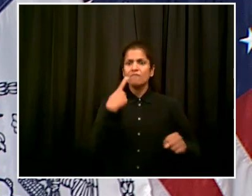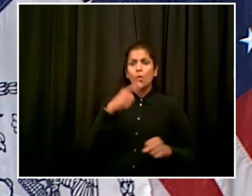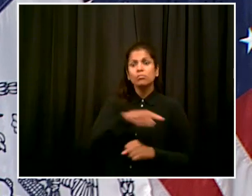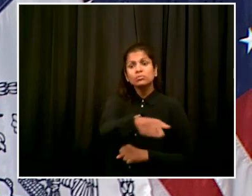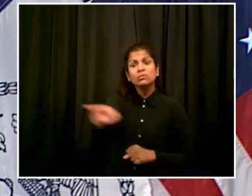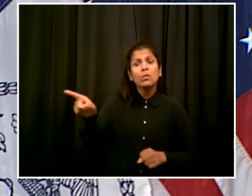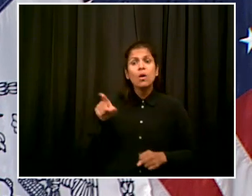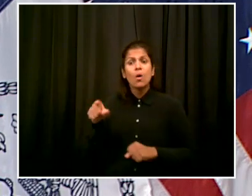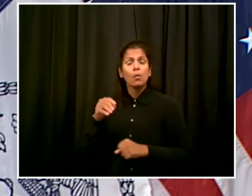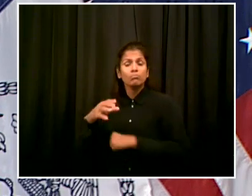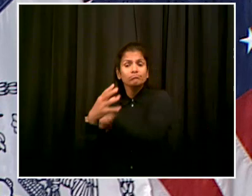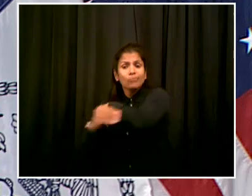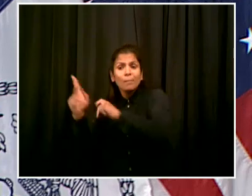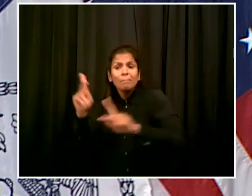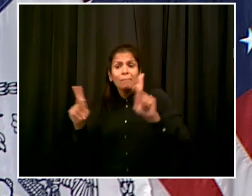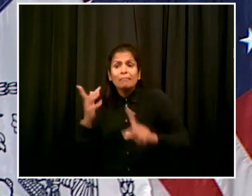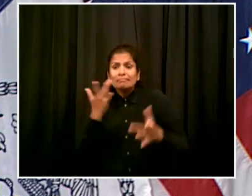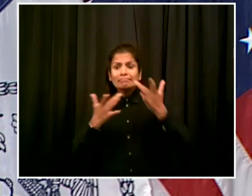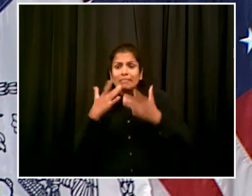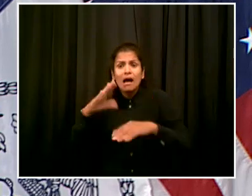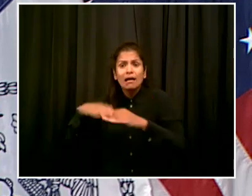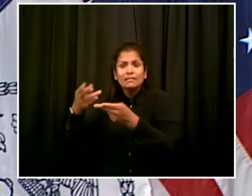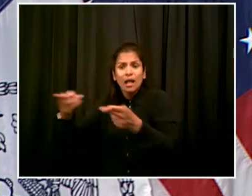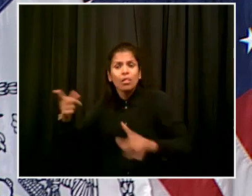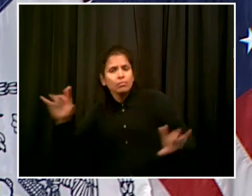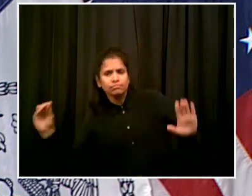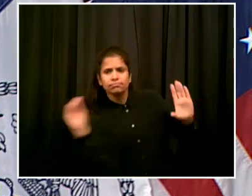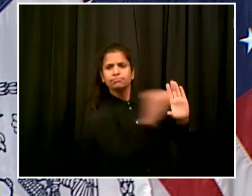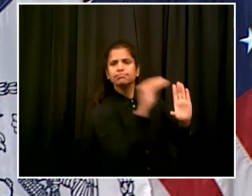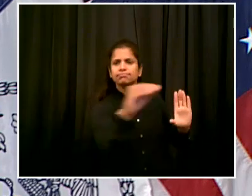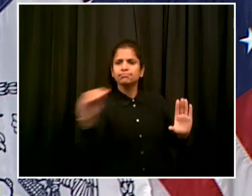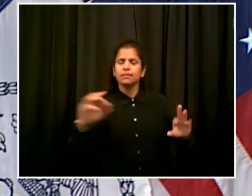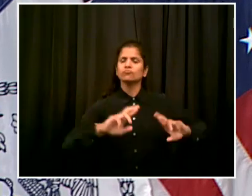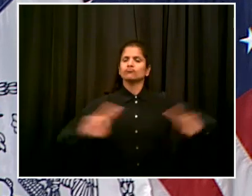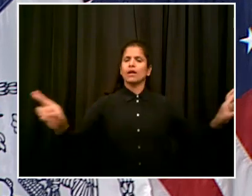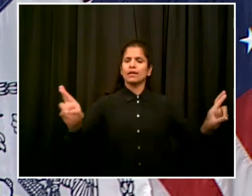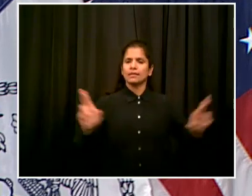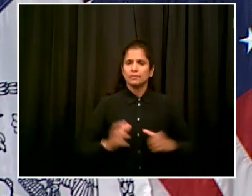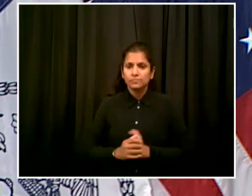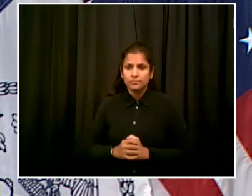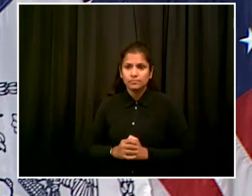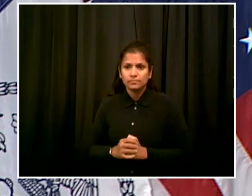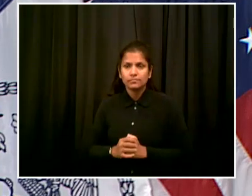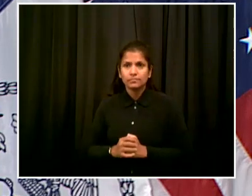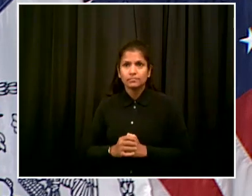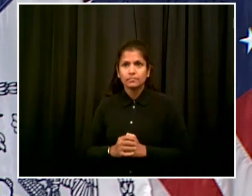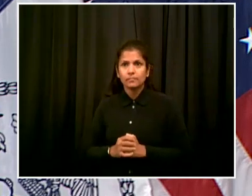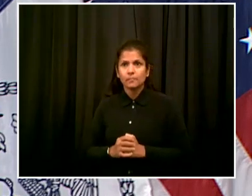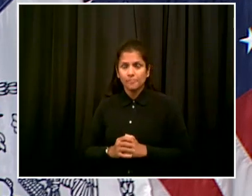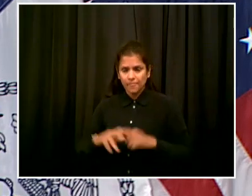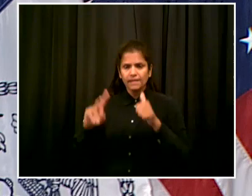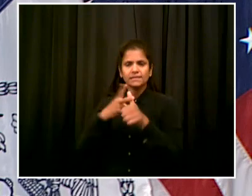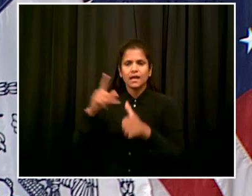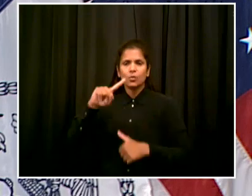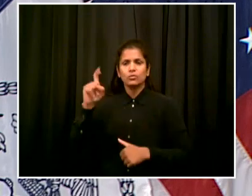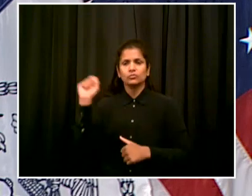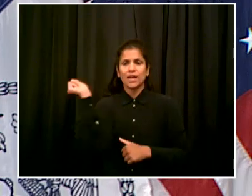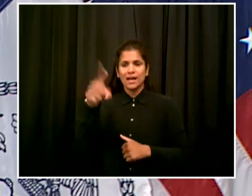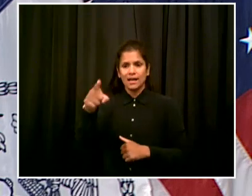SIMPLE POINT IS TOGET JOBS -- FKSOL OUT OF